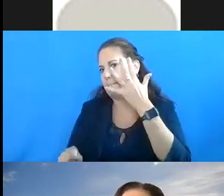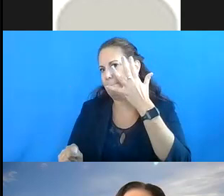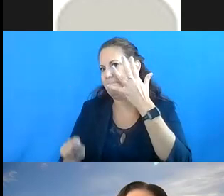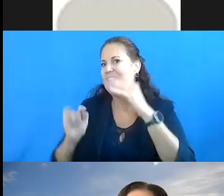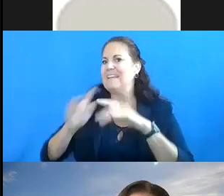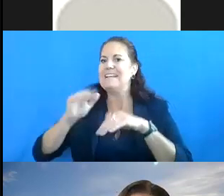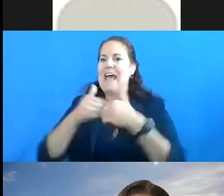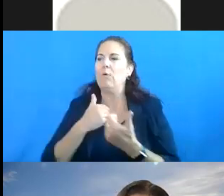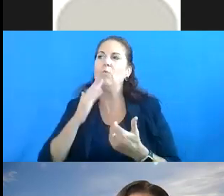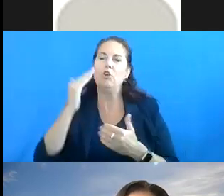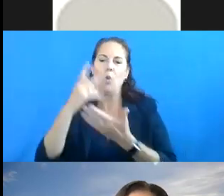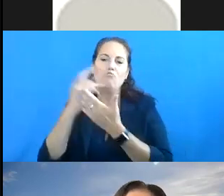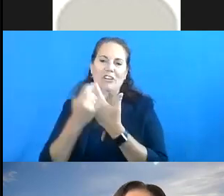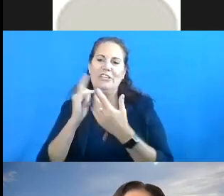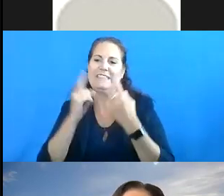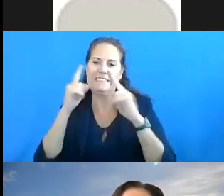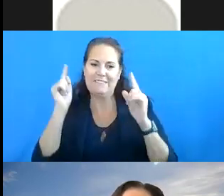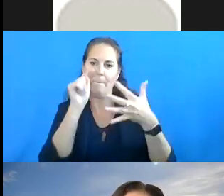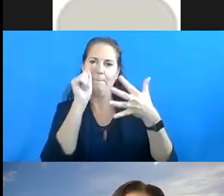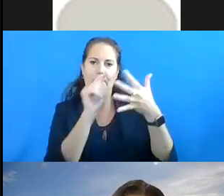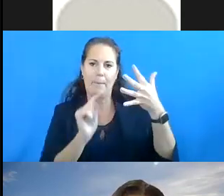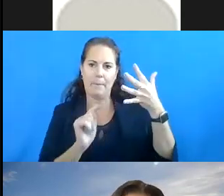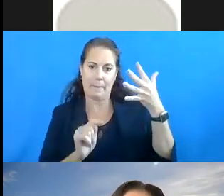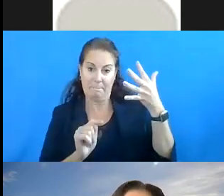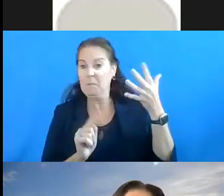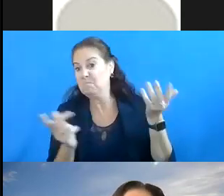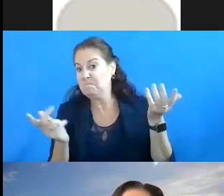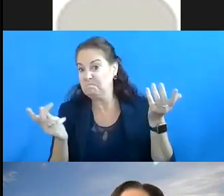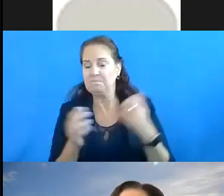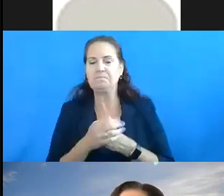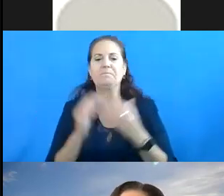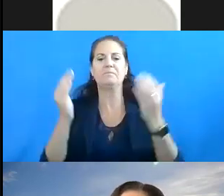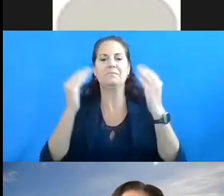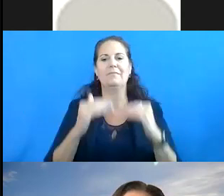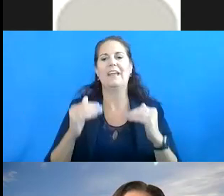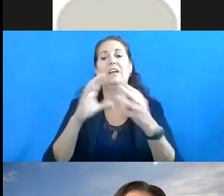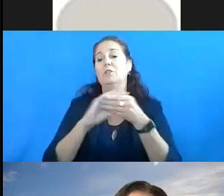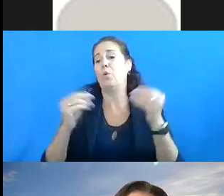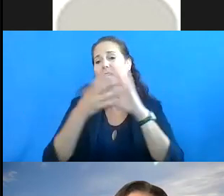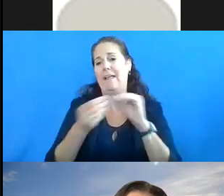this project will be successful in our community. Okay, the next. And you need to be a storyteller.